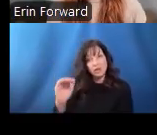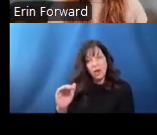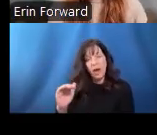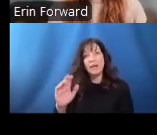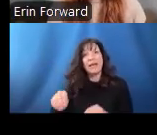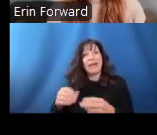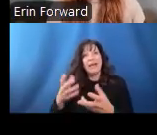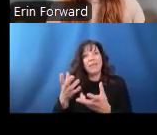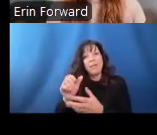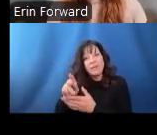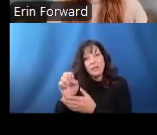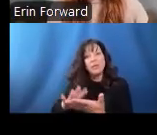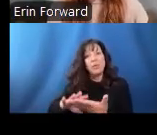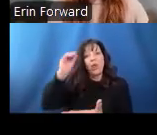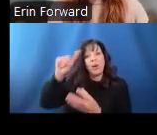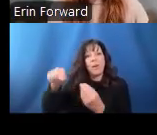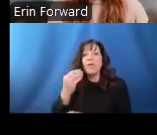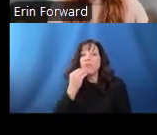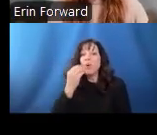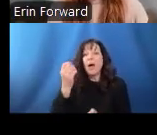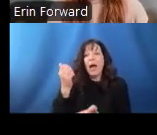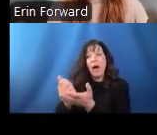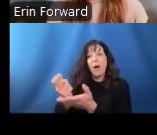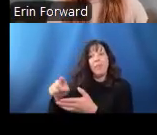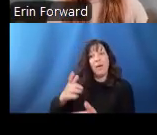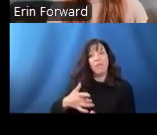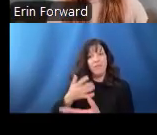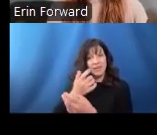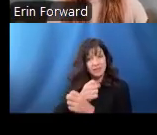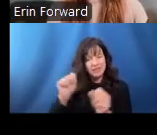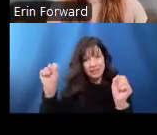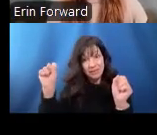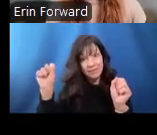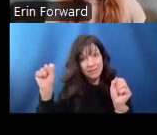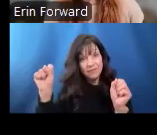about food and a way that helped them feel safe. It didn't feel